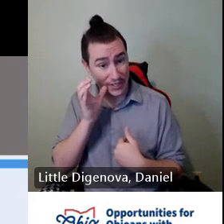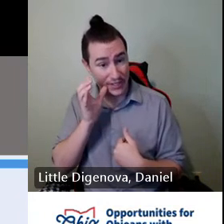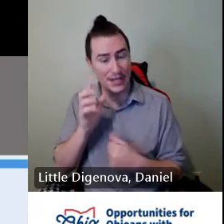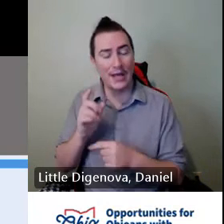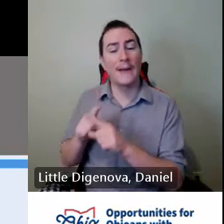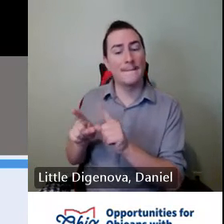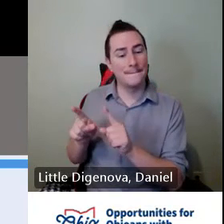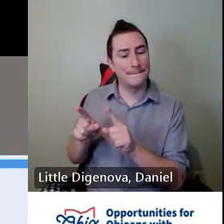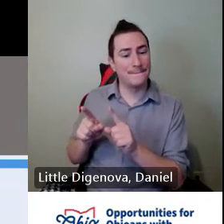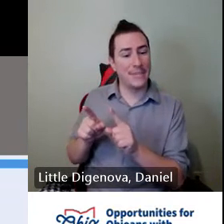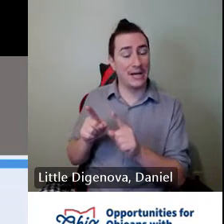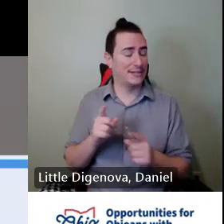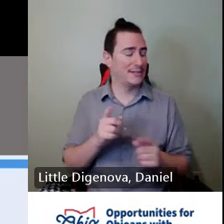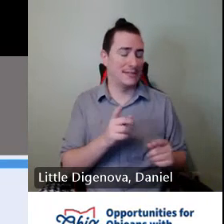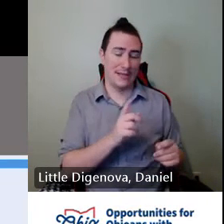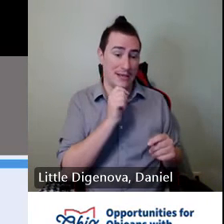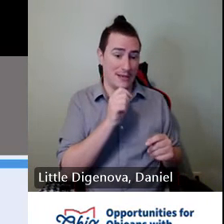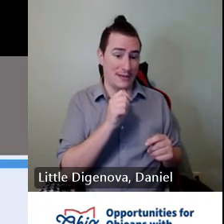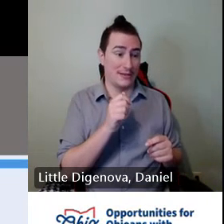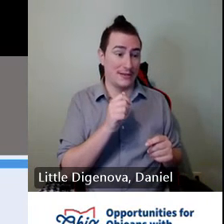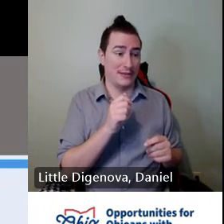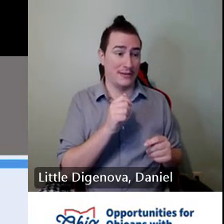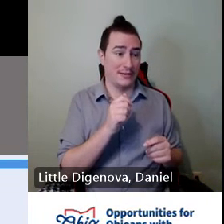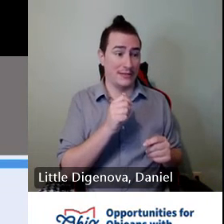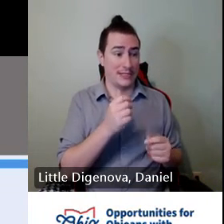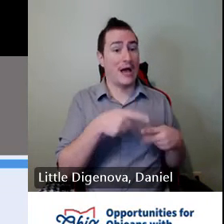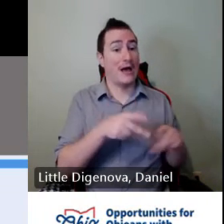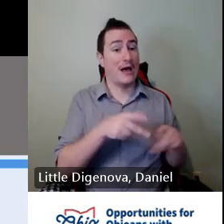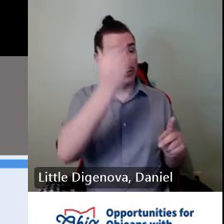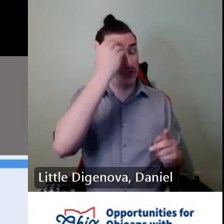it's because the employee has diabetes and needs to take medication with food and drink.